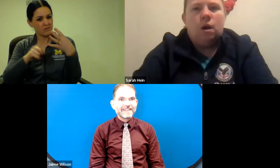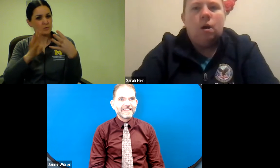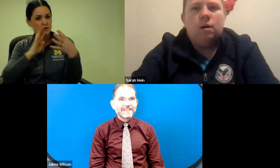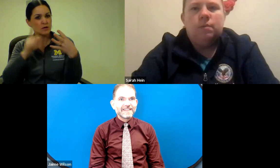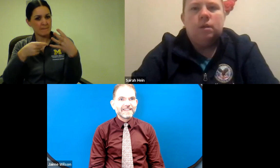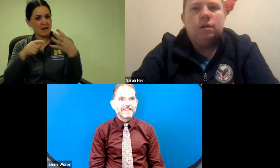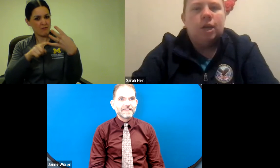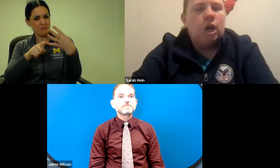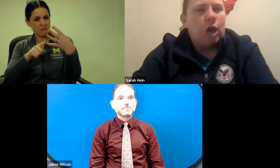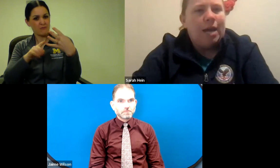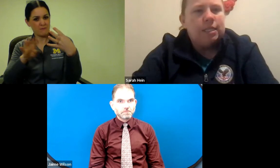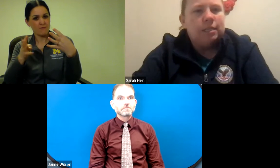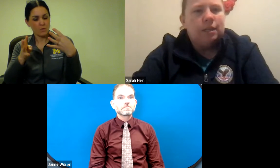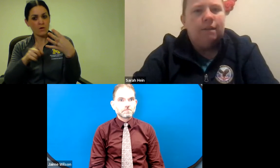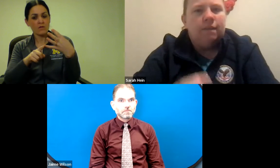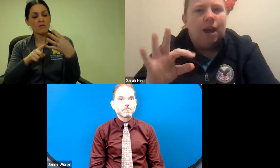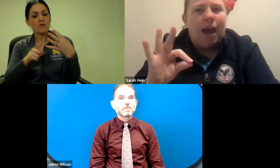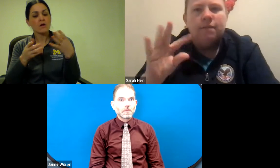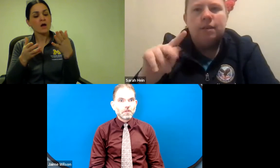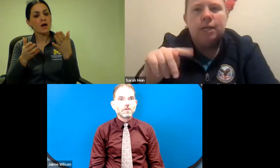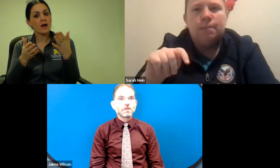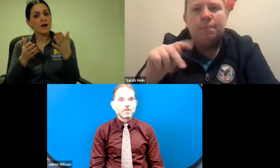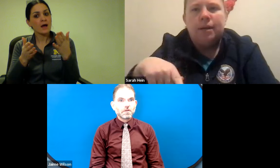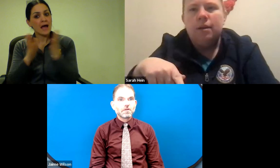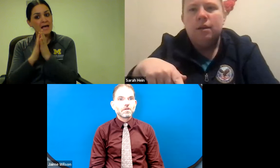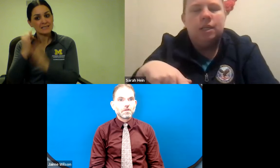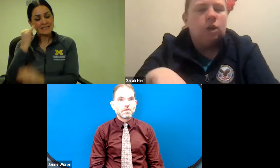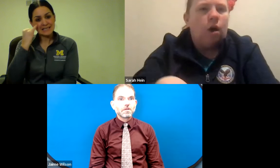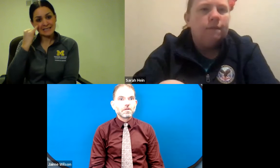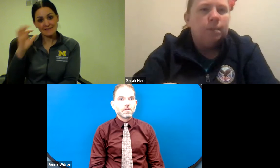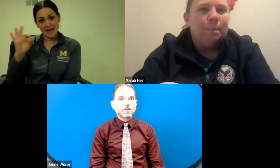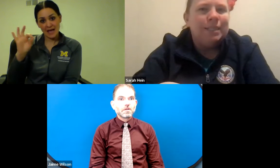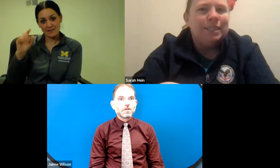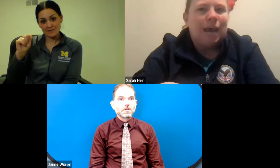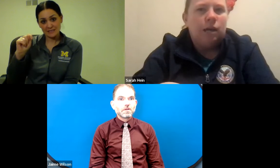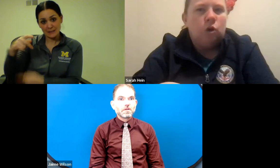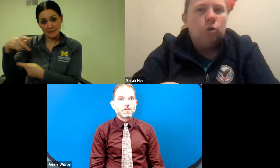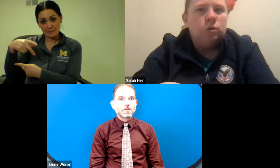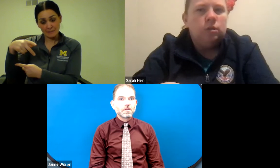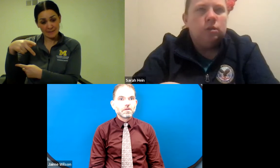Sarah Hein: They are asking if Ftp is often misdiagnosed.